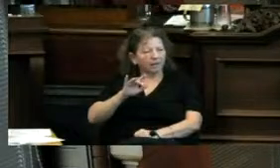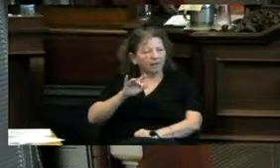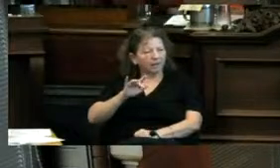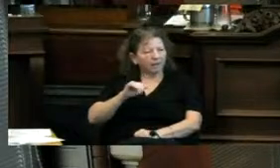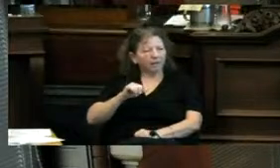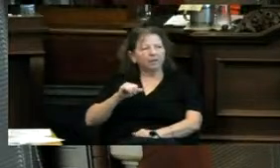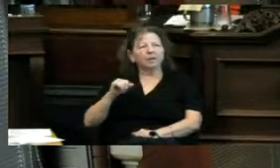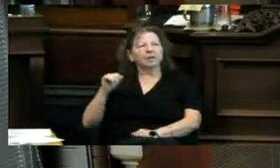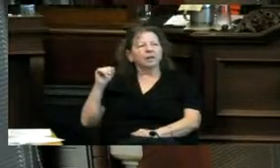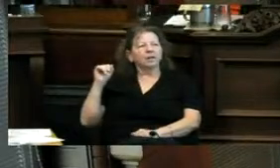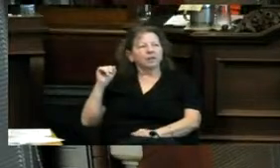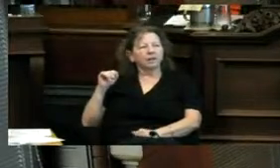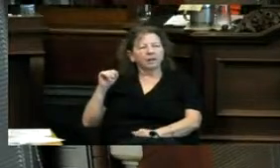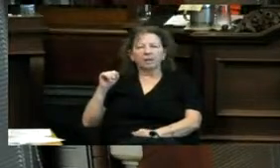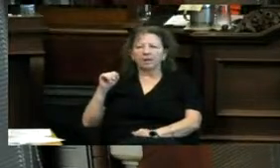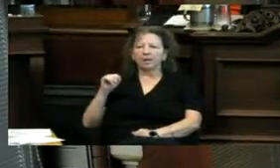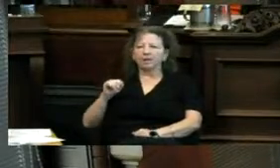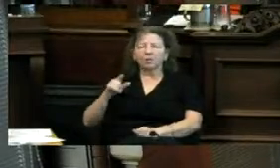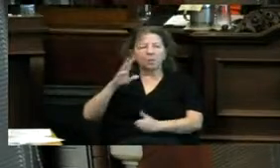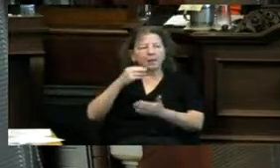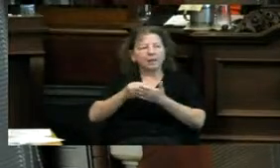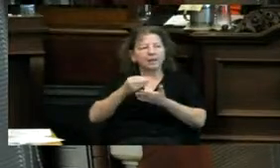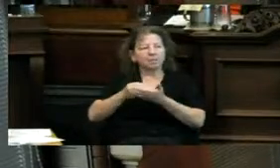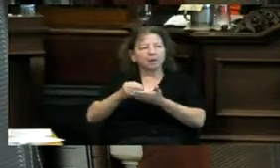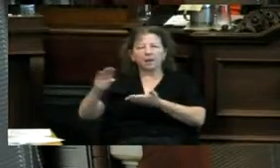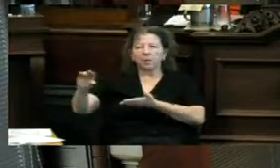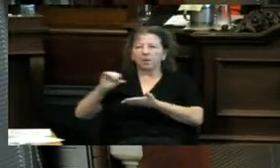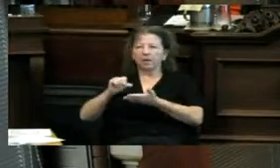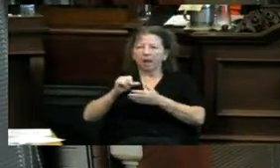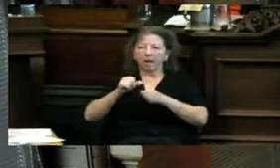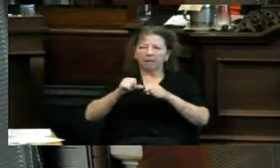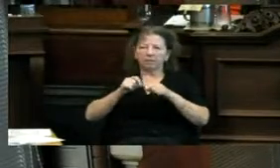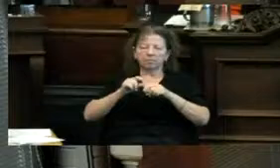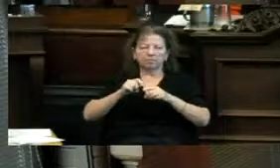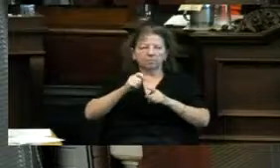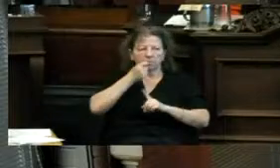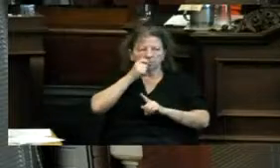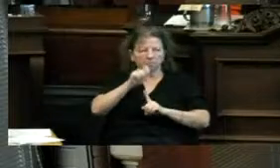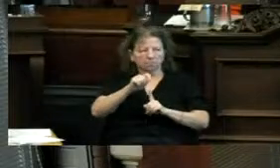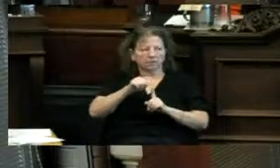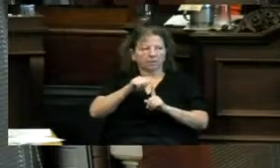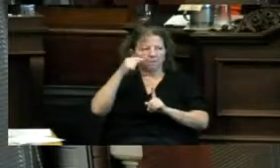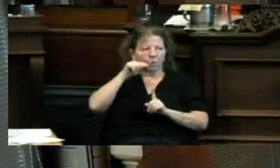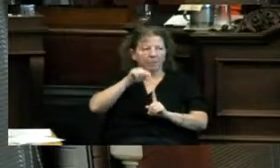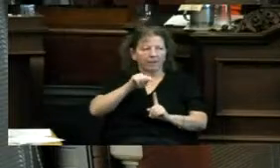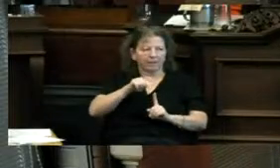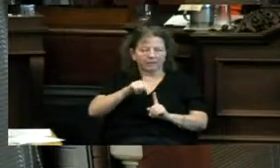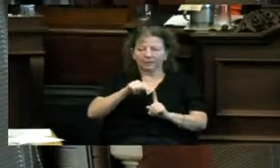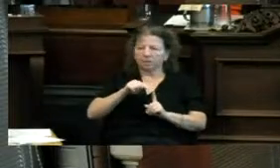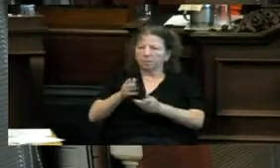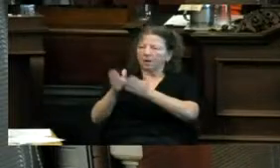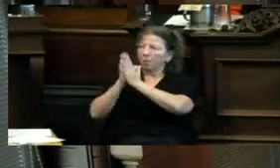was I'm looking at you chief of staff, because this was a member item, right. From from Morelli.